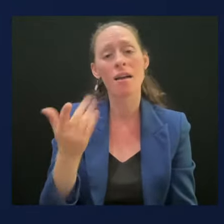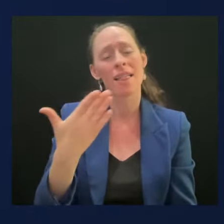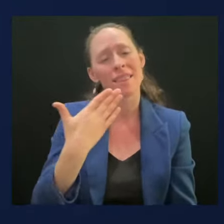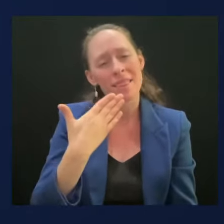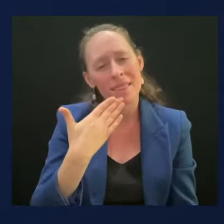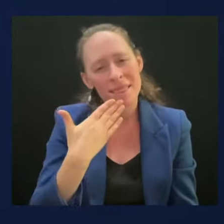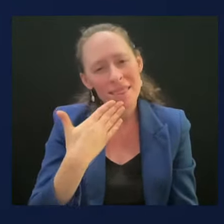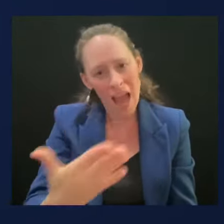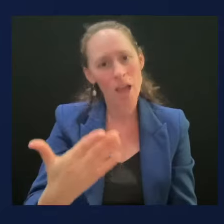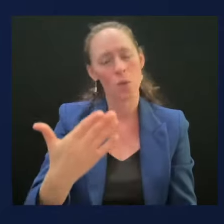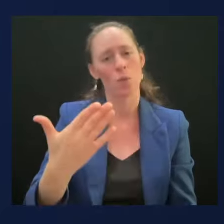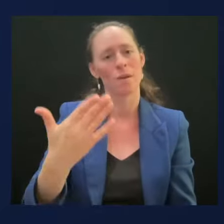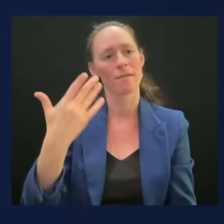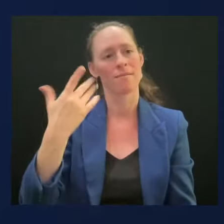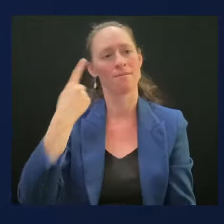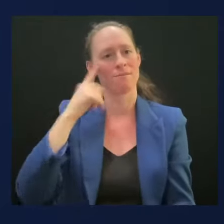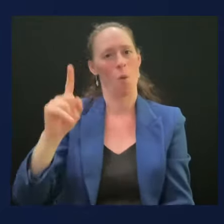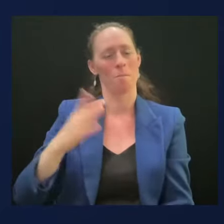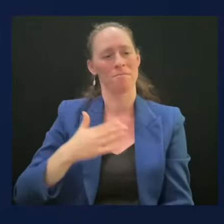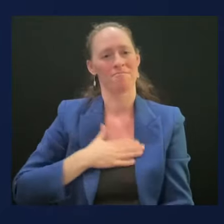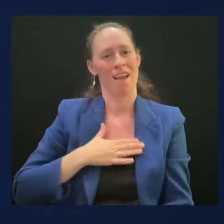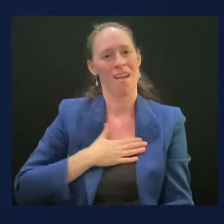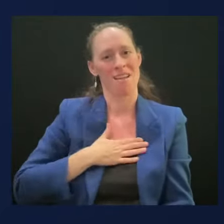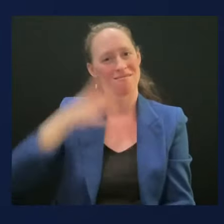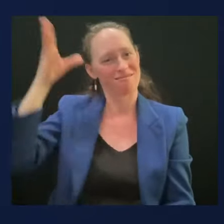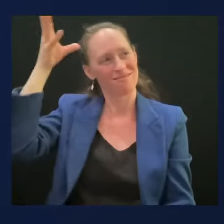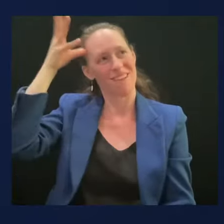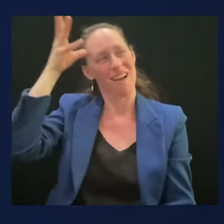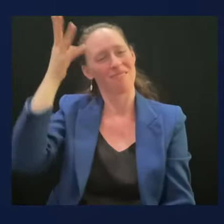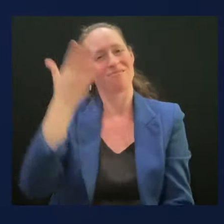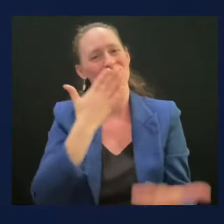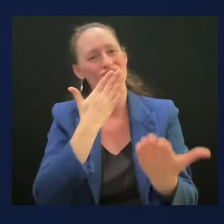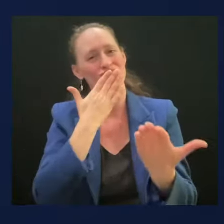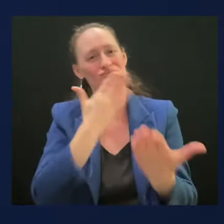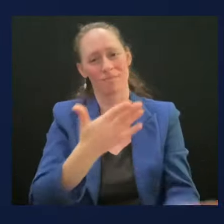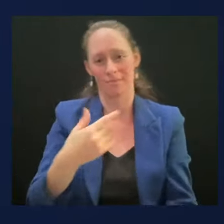"Thank you for my daddy." God love you, honey.